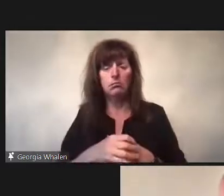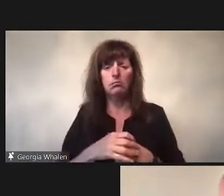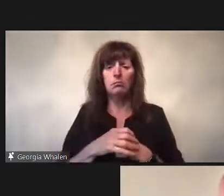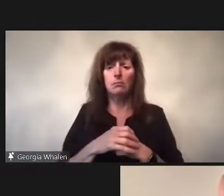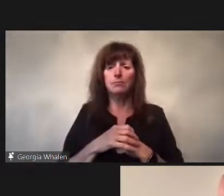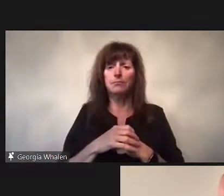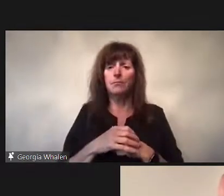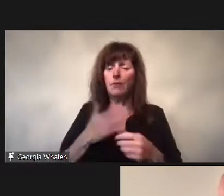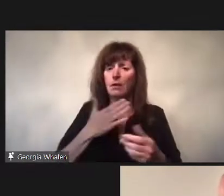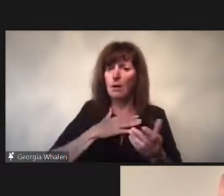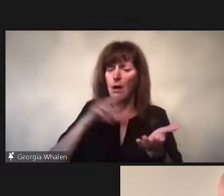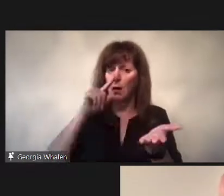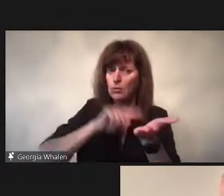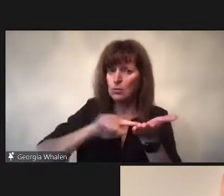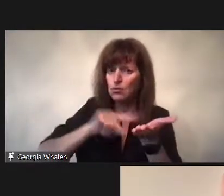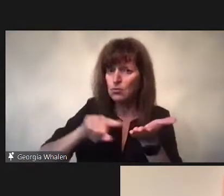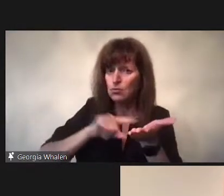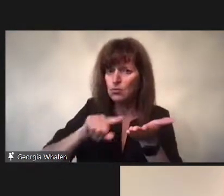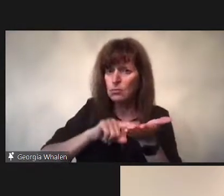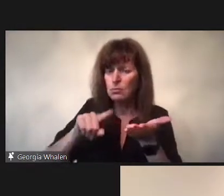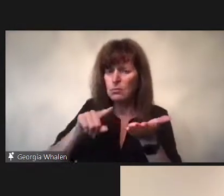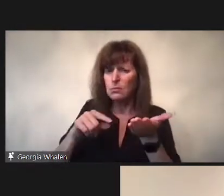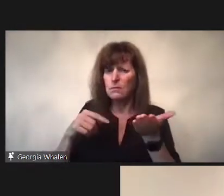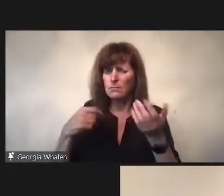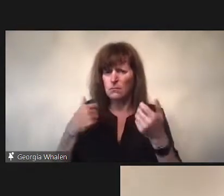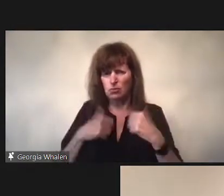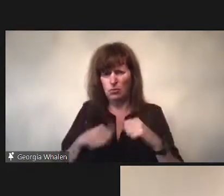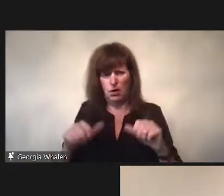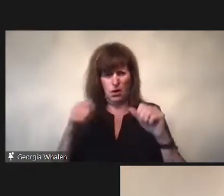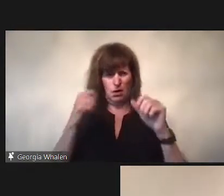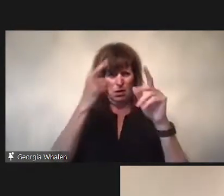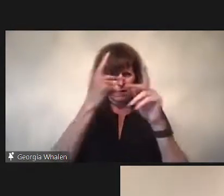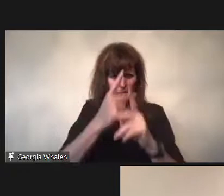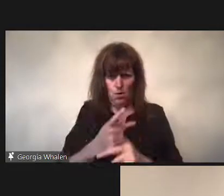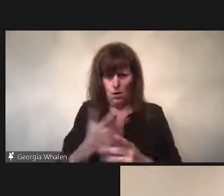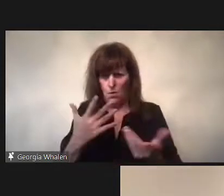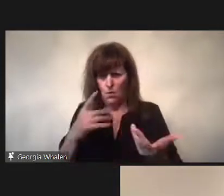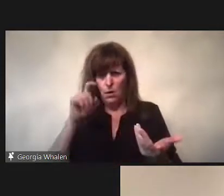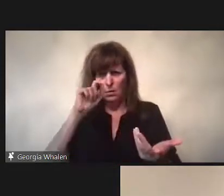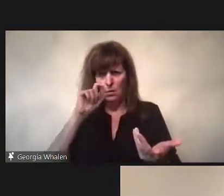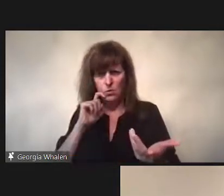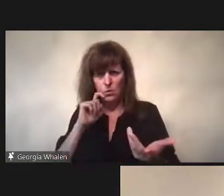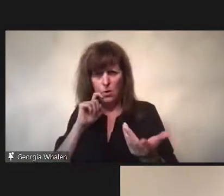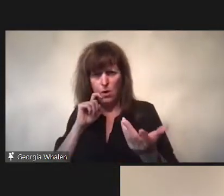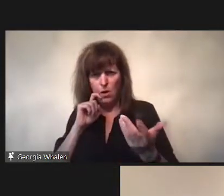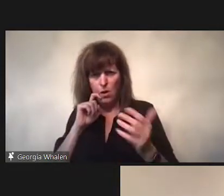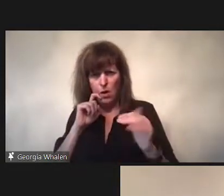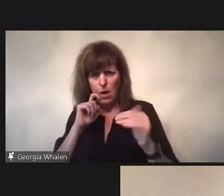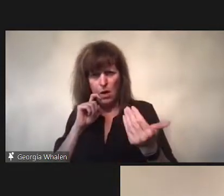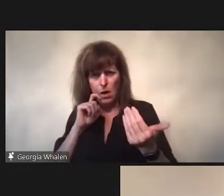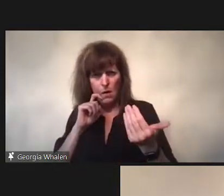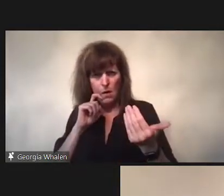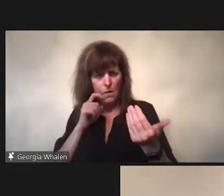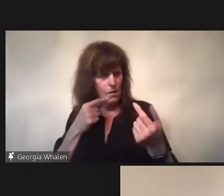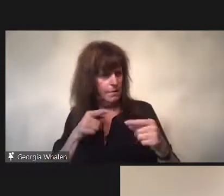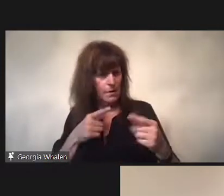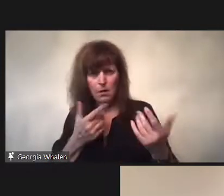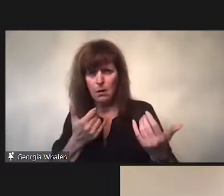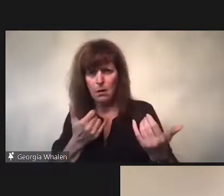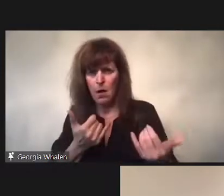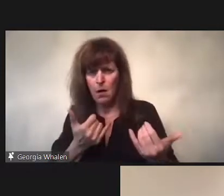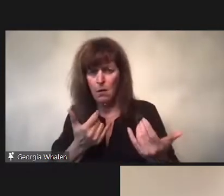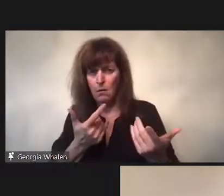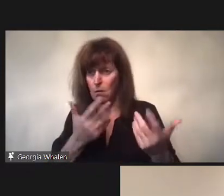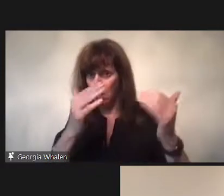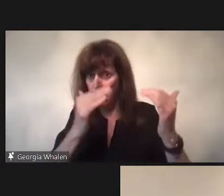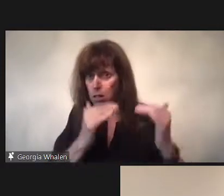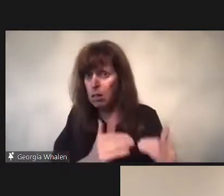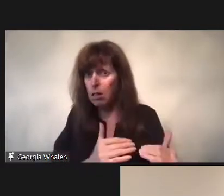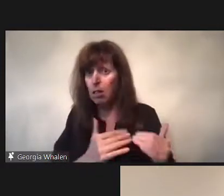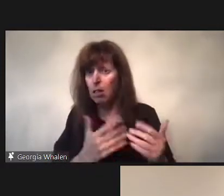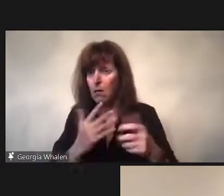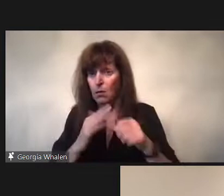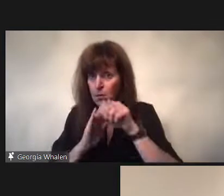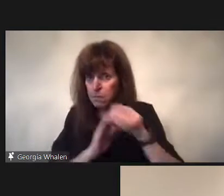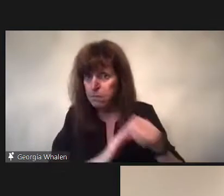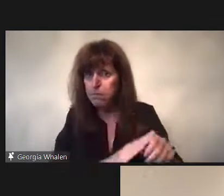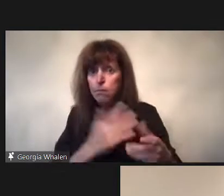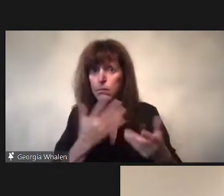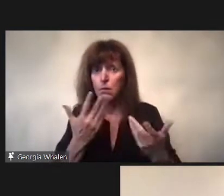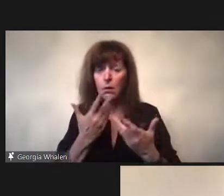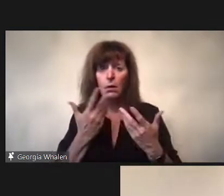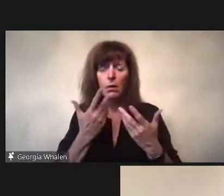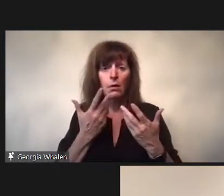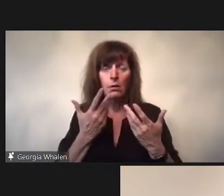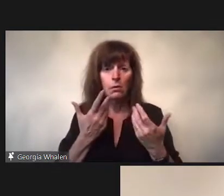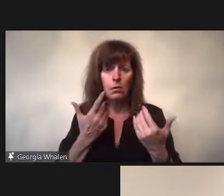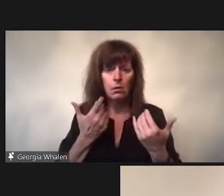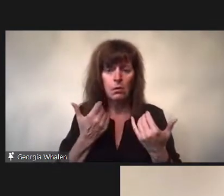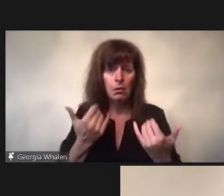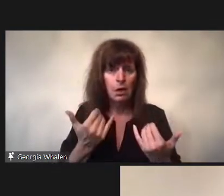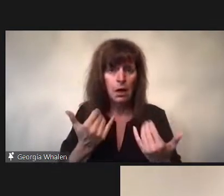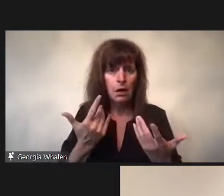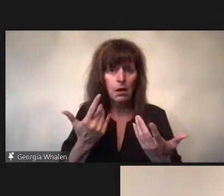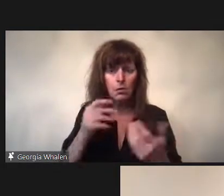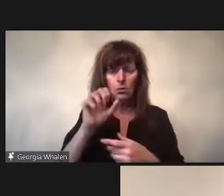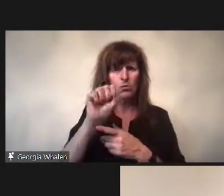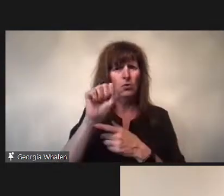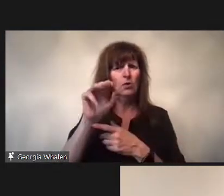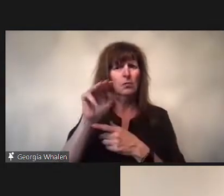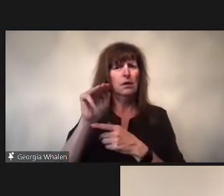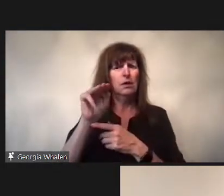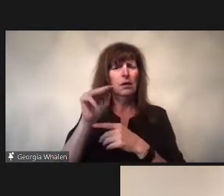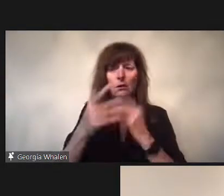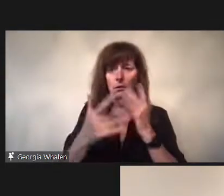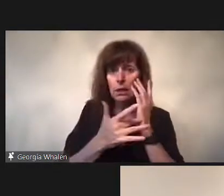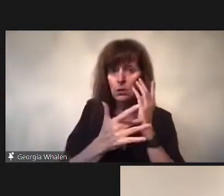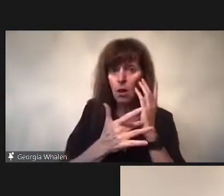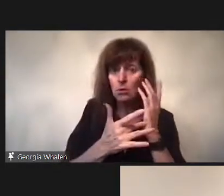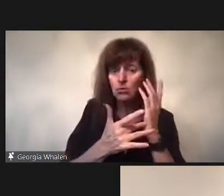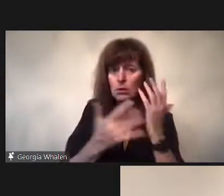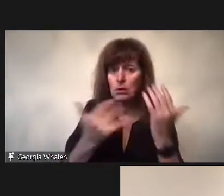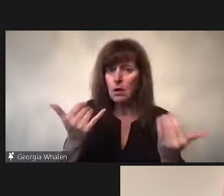But when we think of the network needs, that becomes something different.